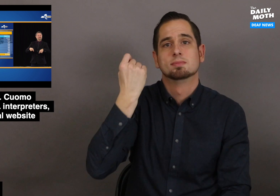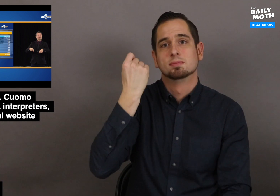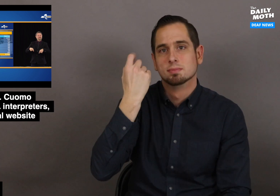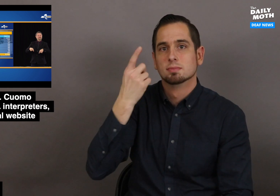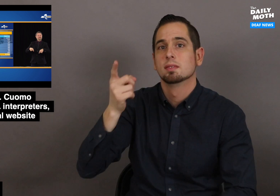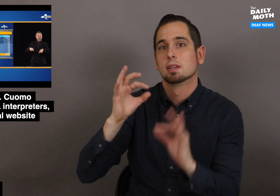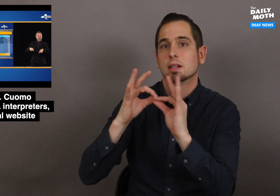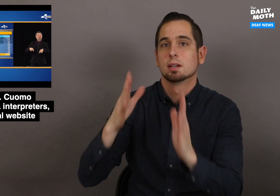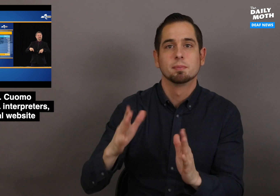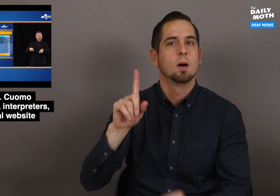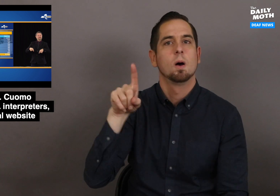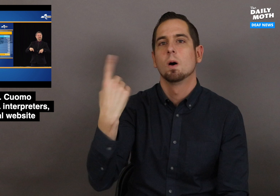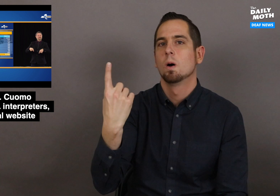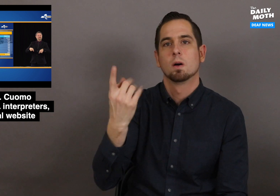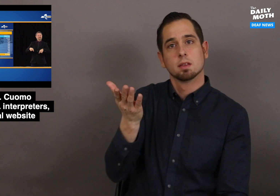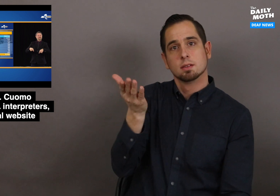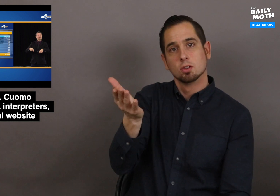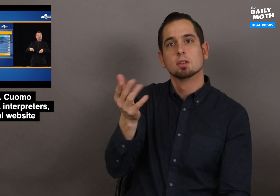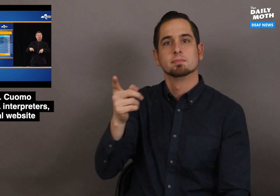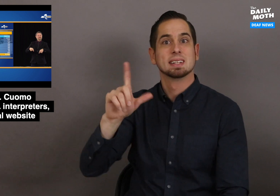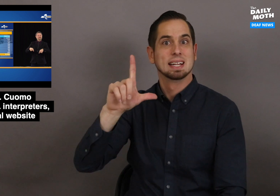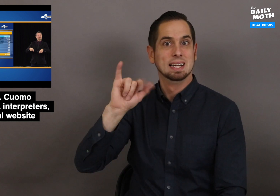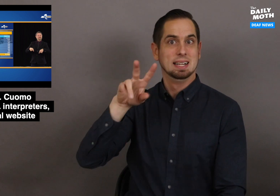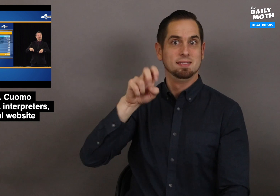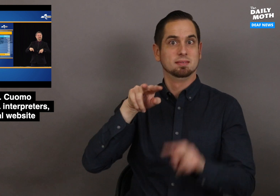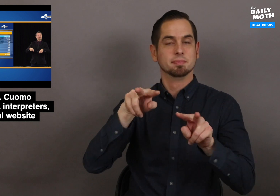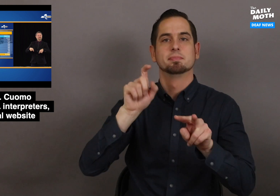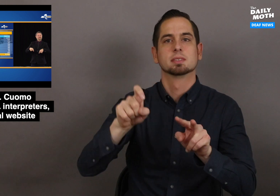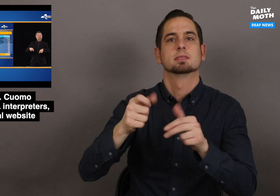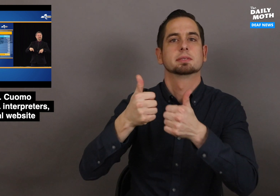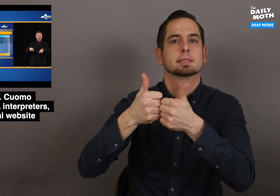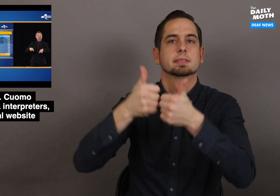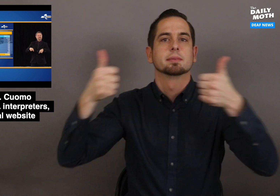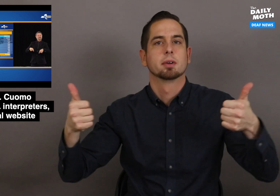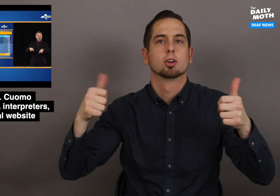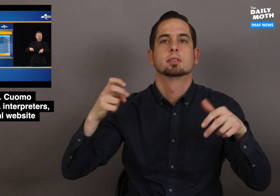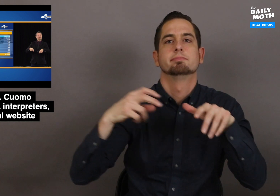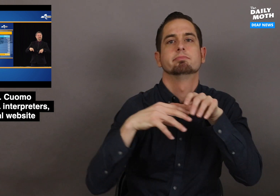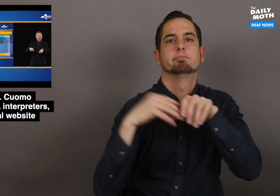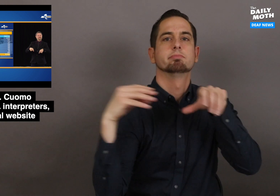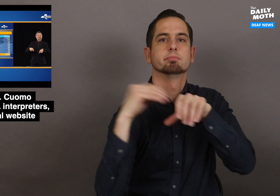but the interpreter is only available LIVE on a separate,